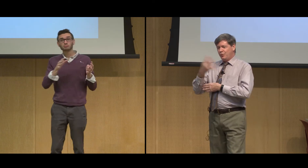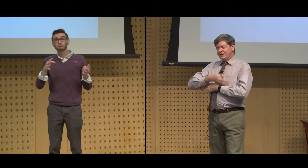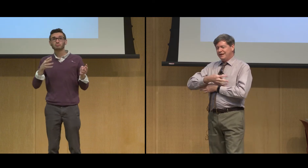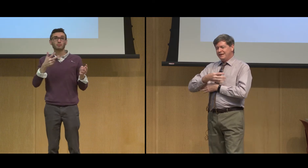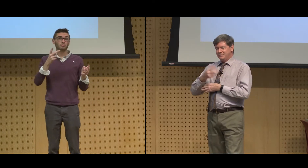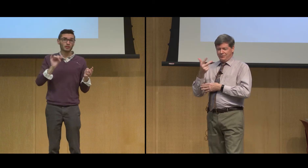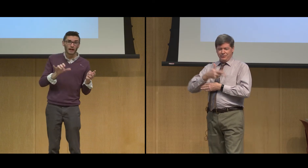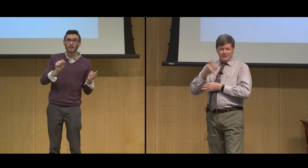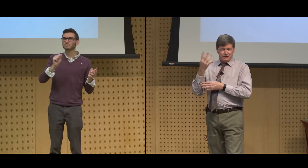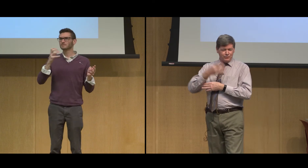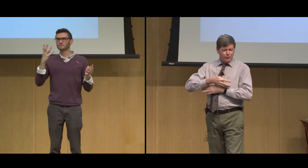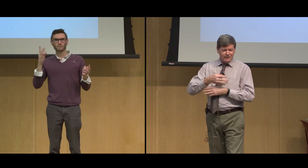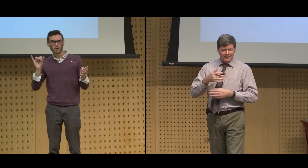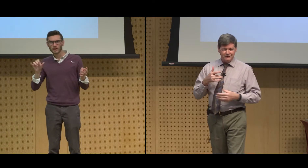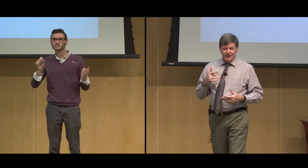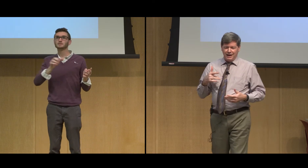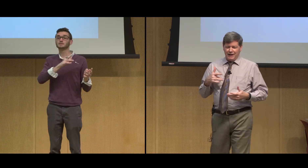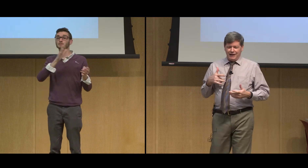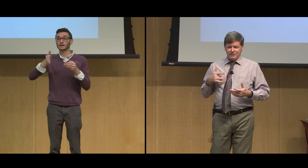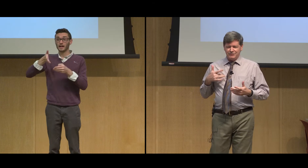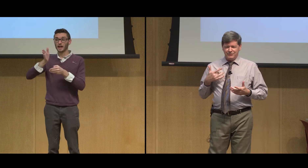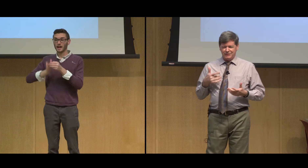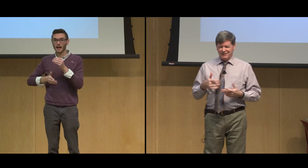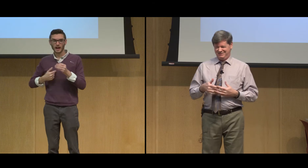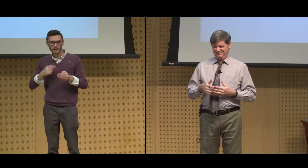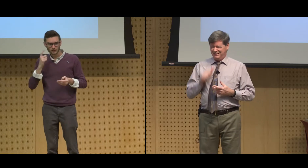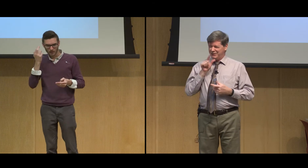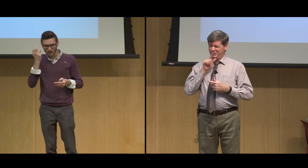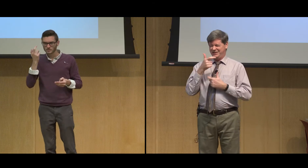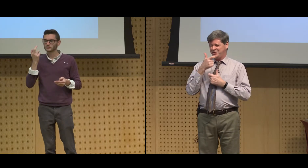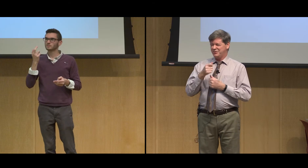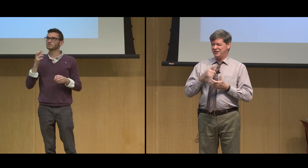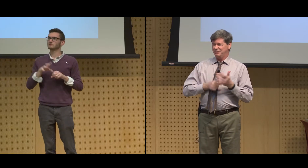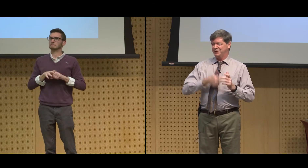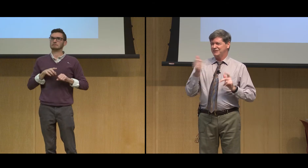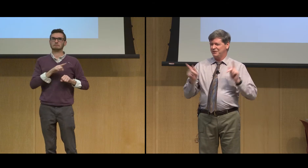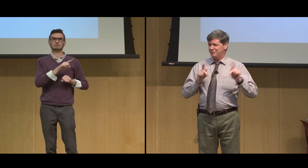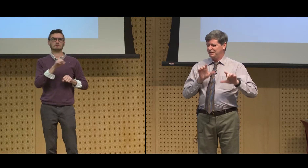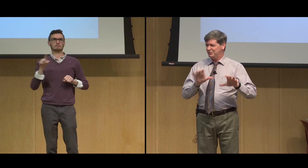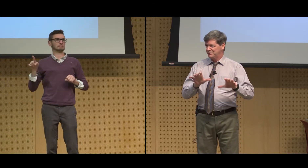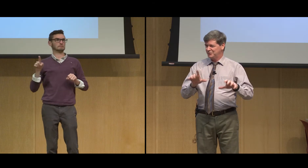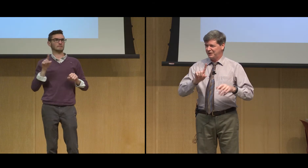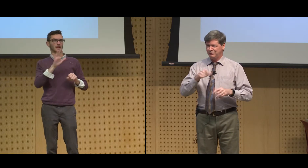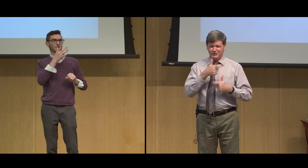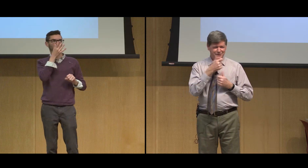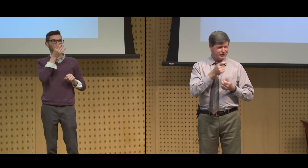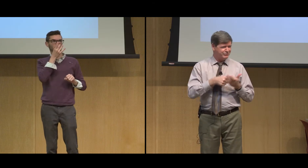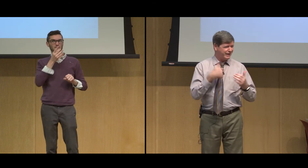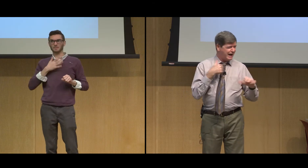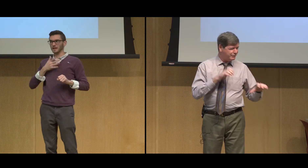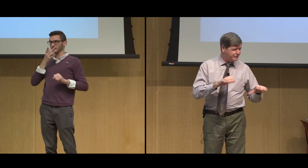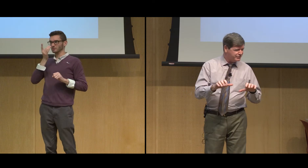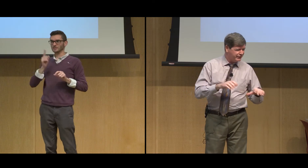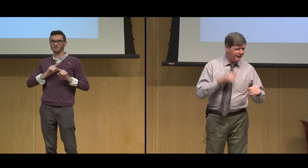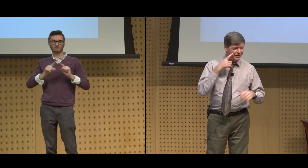But by the end of the 4 days-- there were 3 days or 4 days-- I actually felt like I'm not really interested in what these other people are doing.